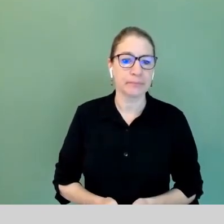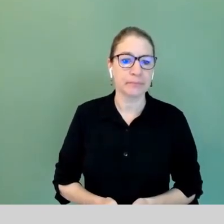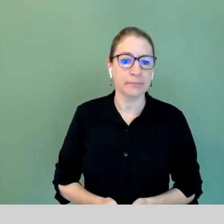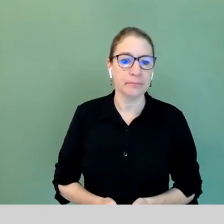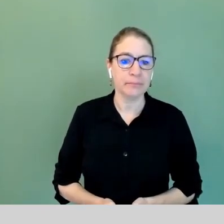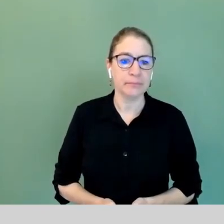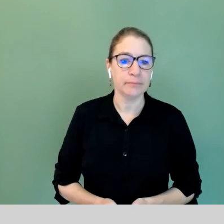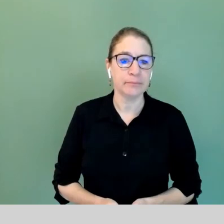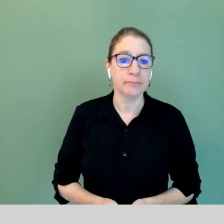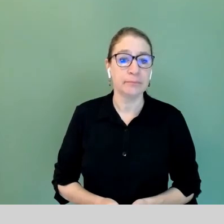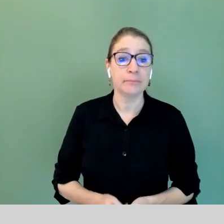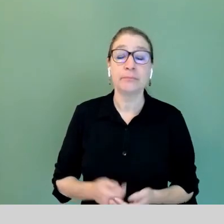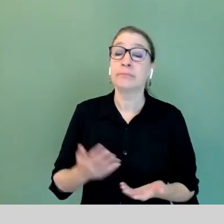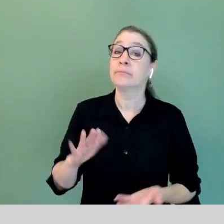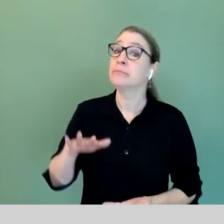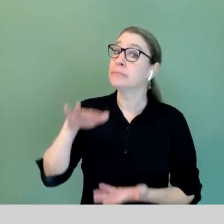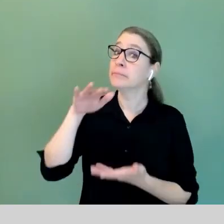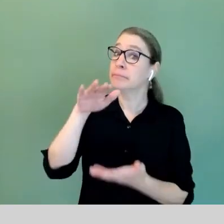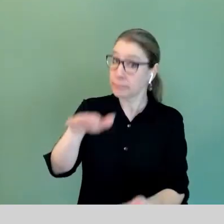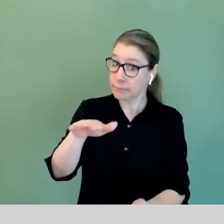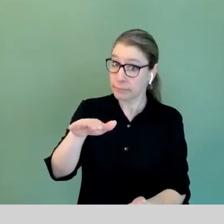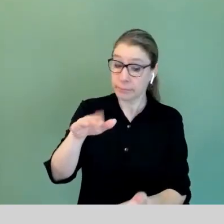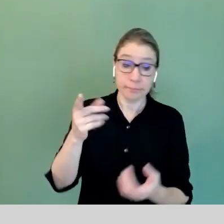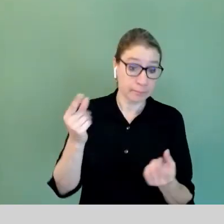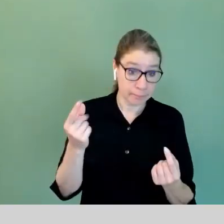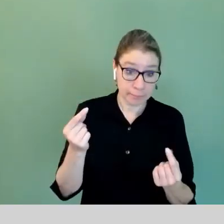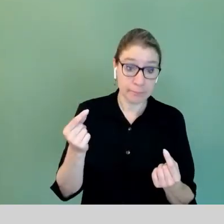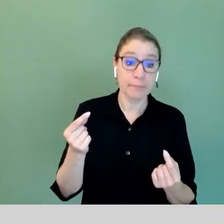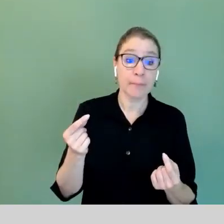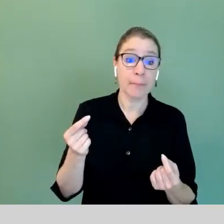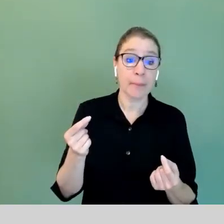And what it did, so what the notebook here does is,